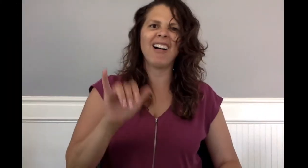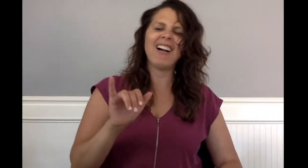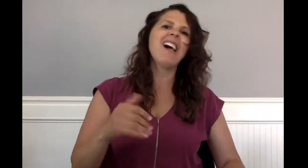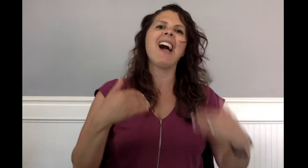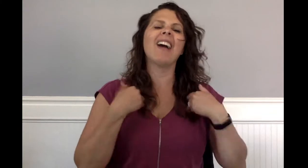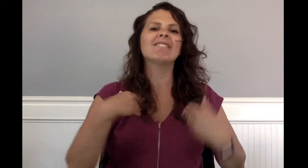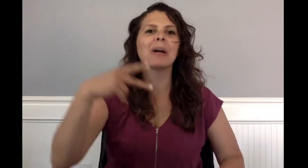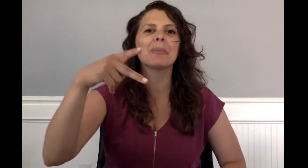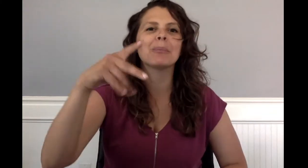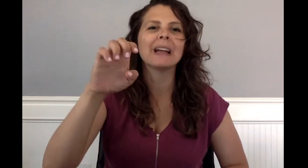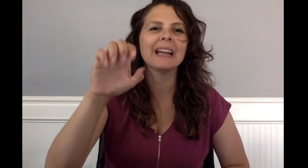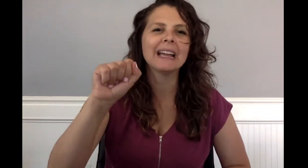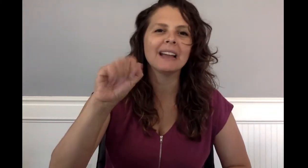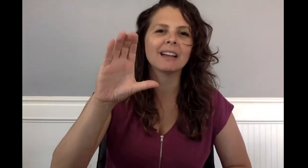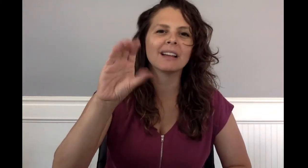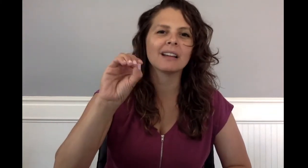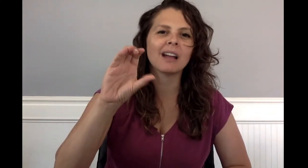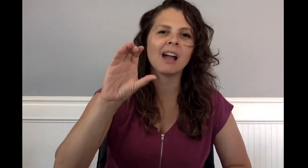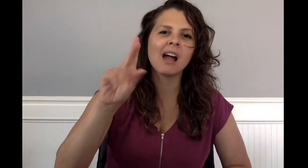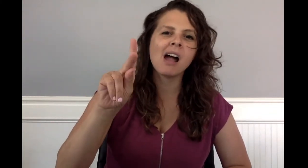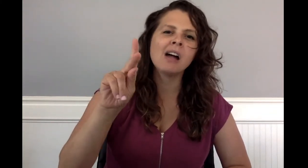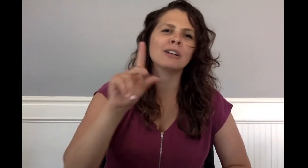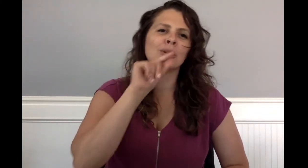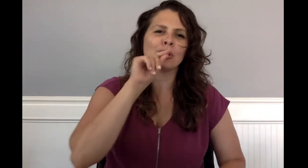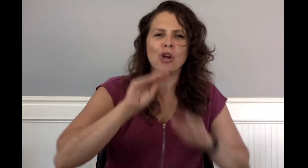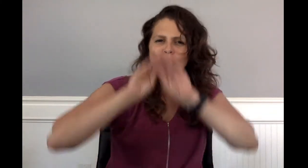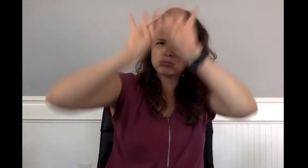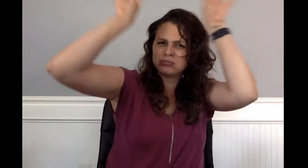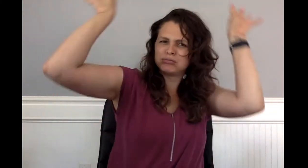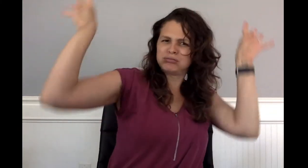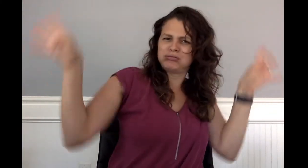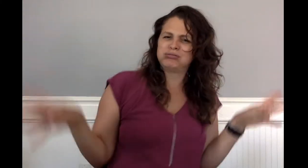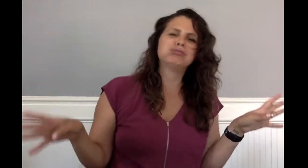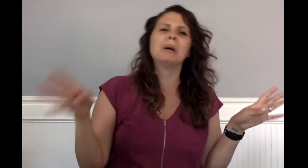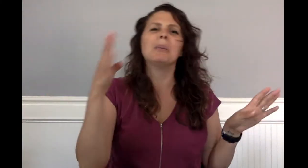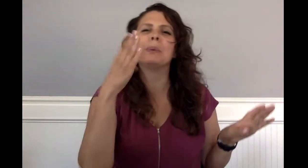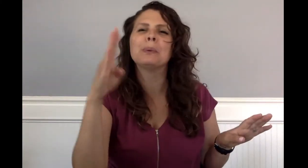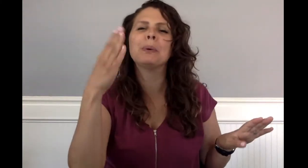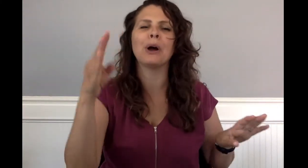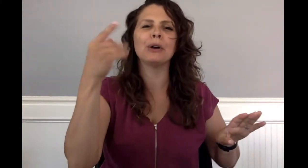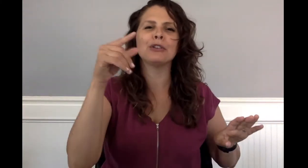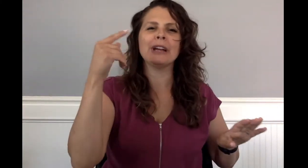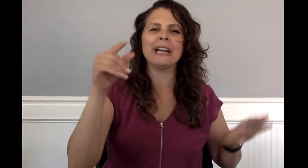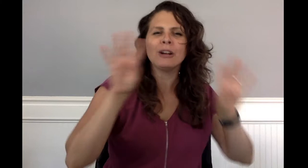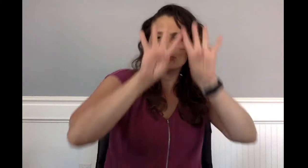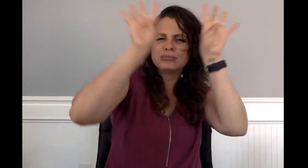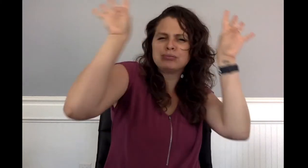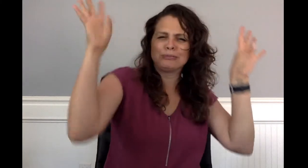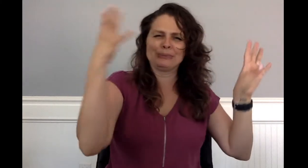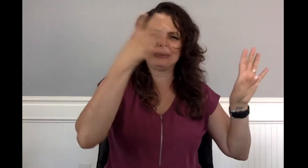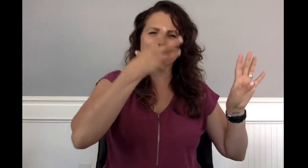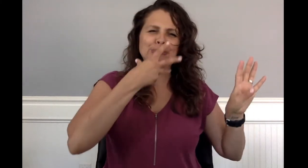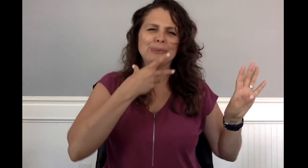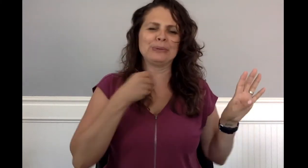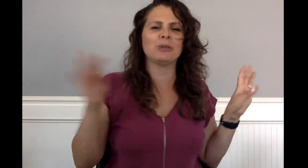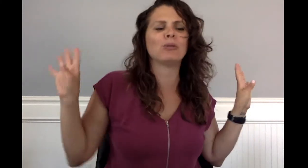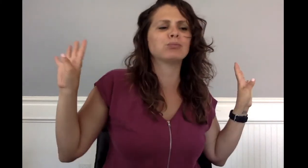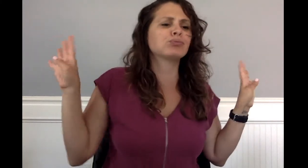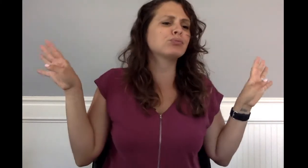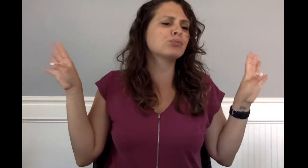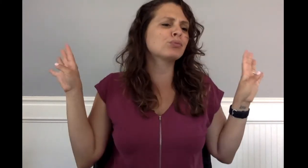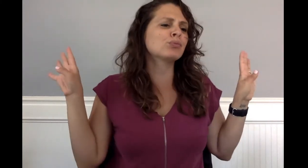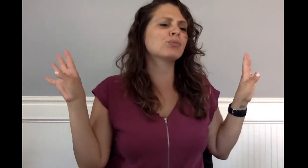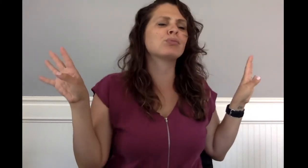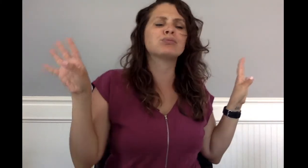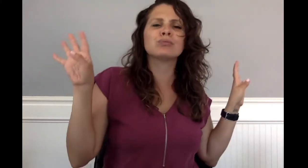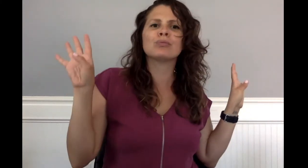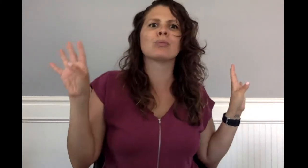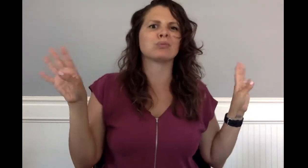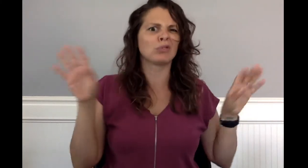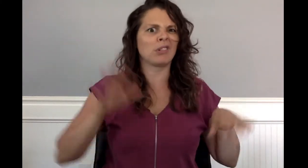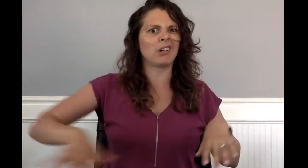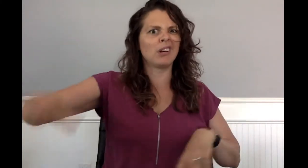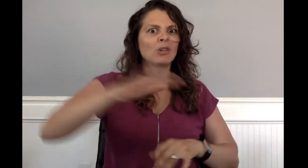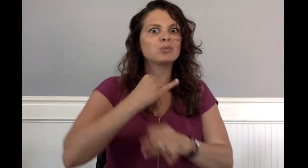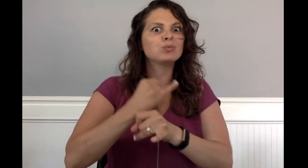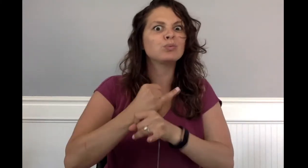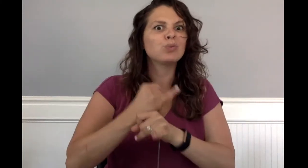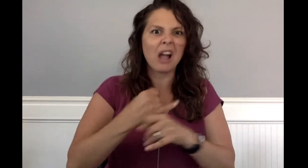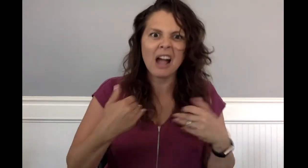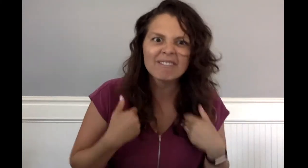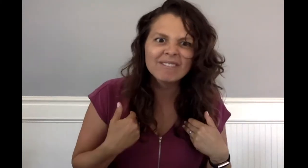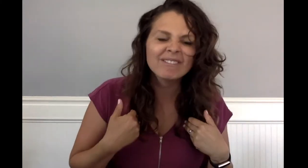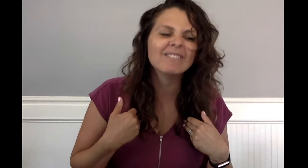They have a peacock wandering around the castle grounds. It is a beautiful bird with big tail feather.